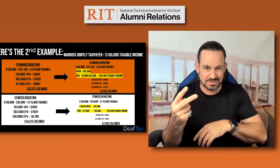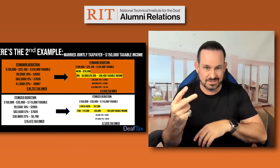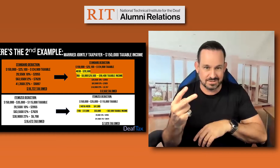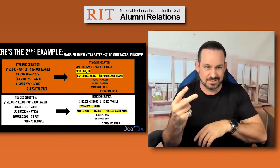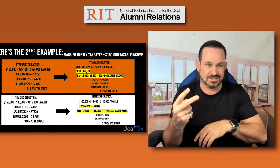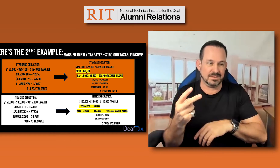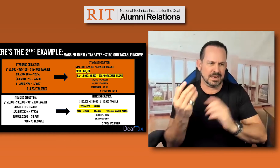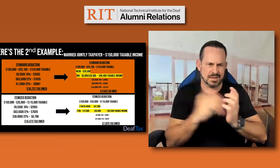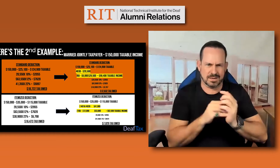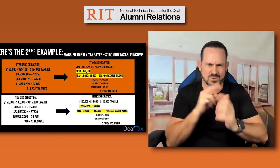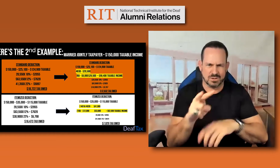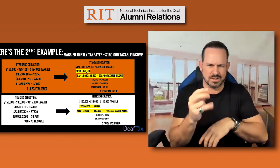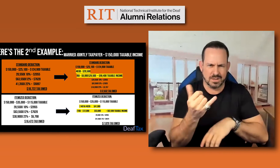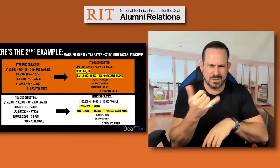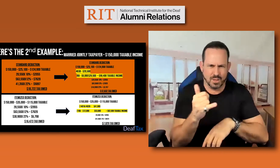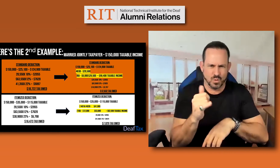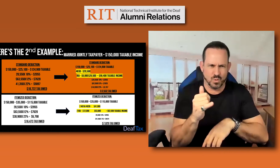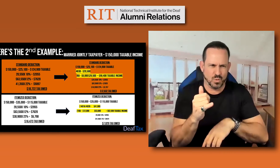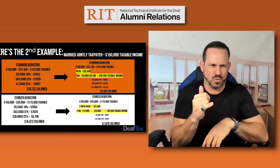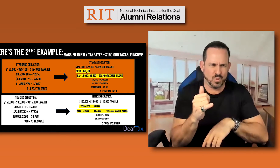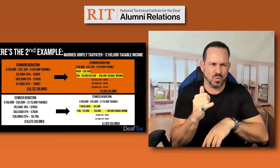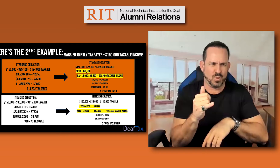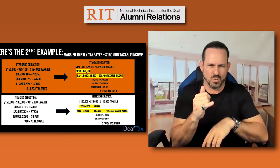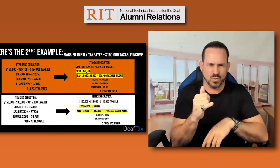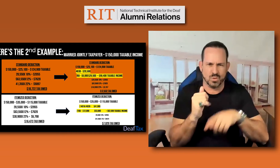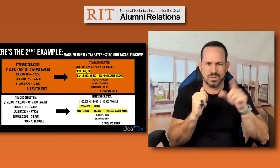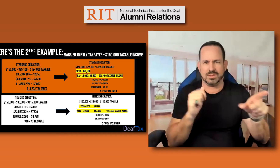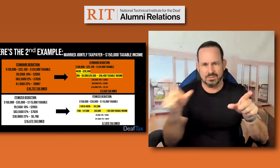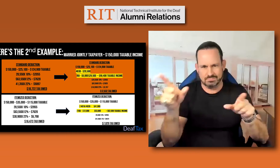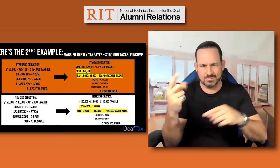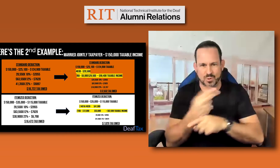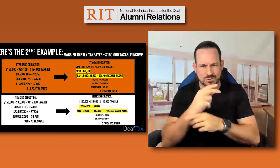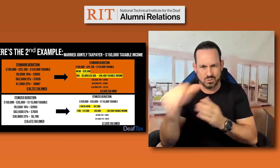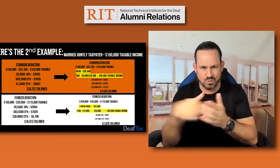If we look at the white box and what is highlighted in yellow,